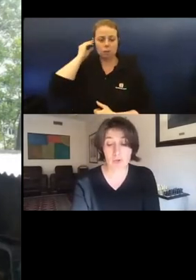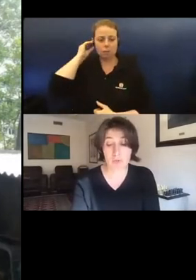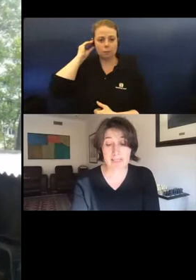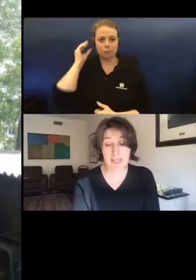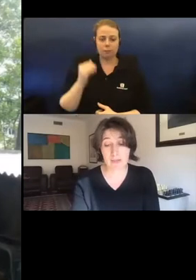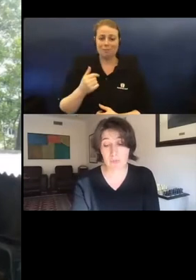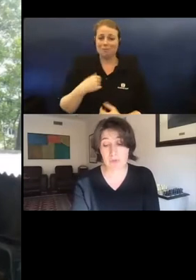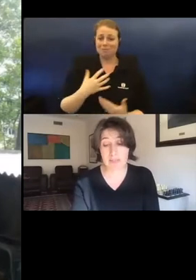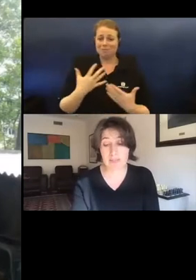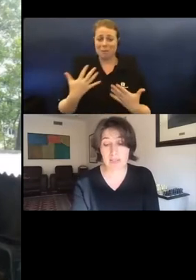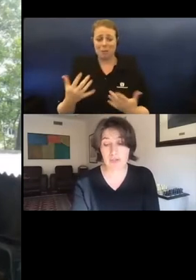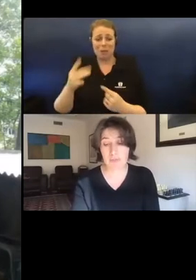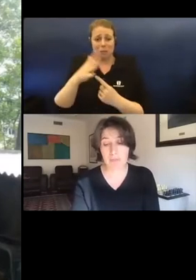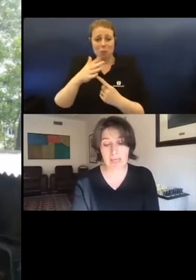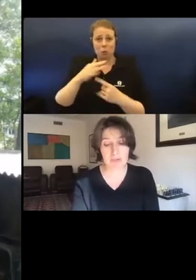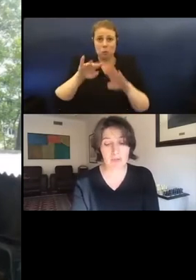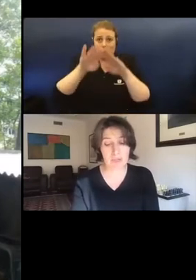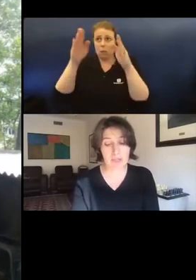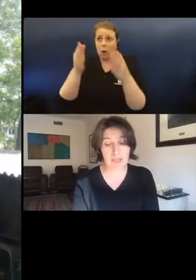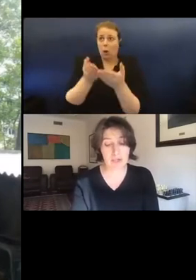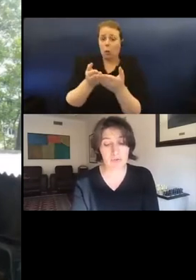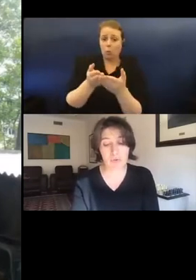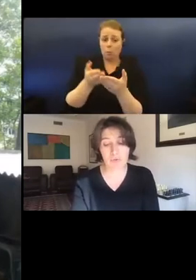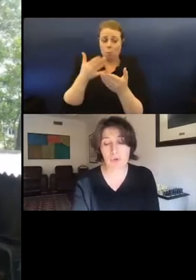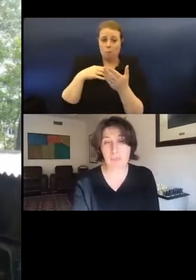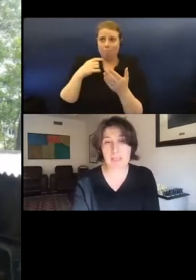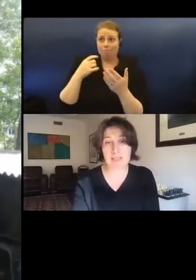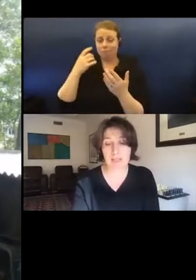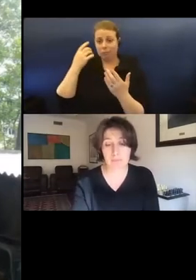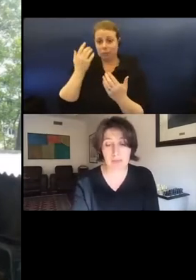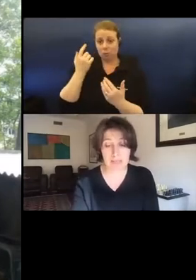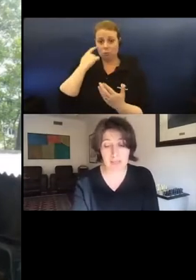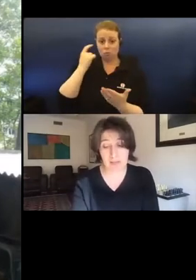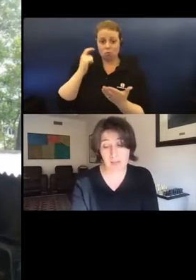scale with the recent attention being paid to the contentious role of monuments and public in